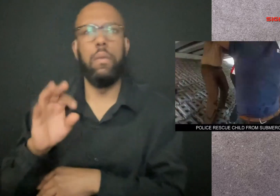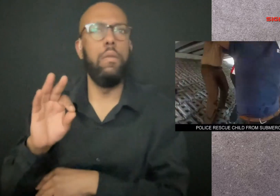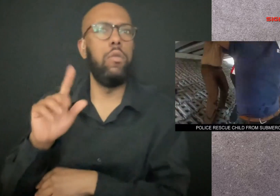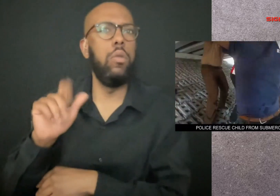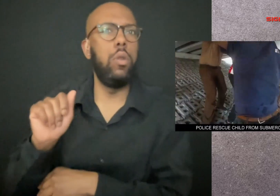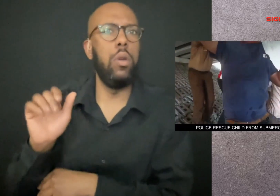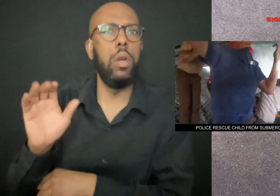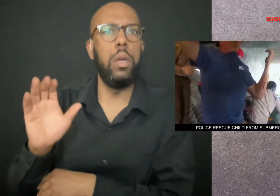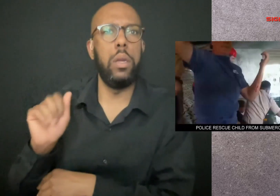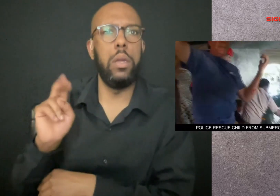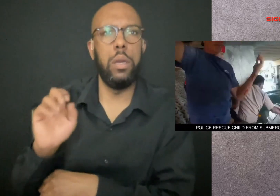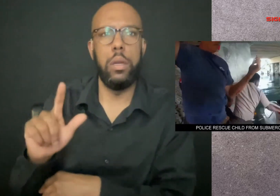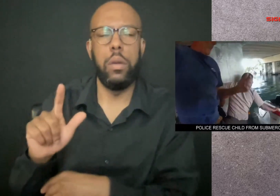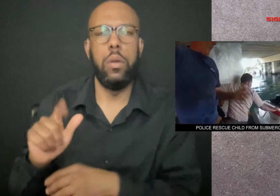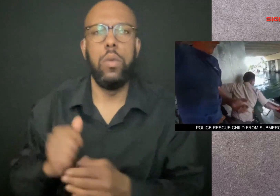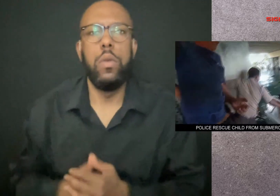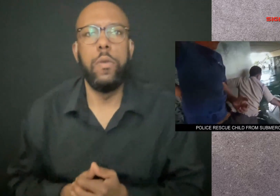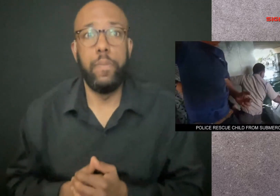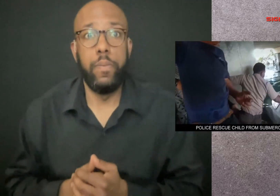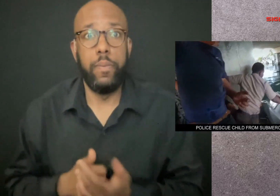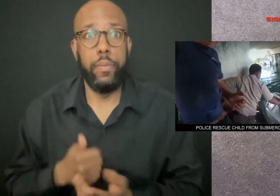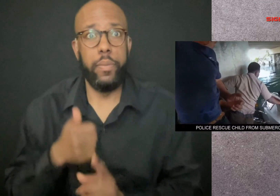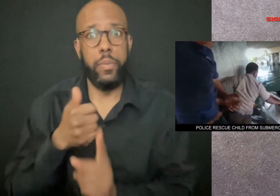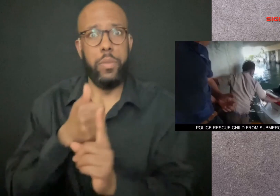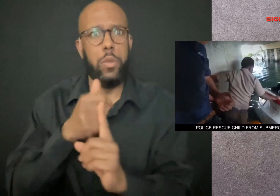it is the most important abortion -related dispute